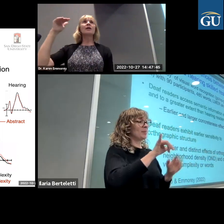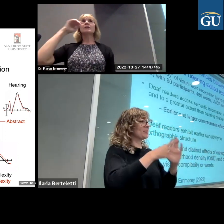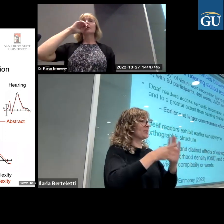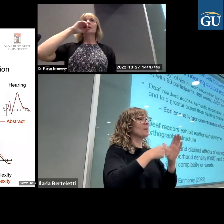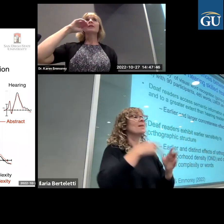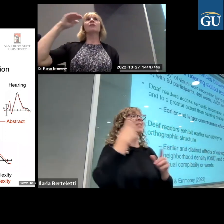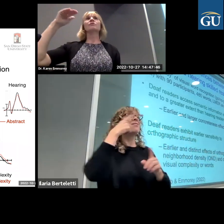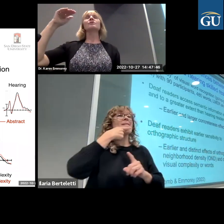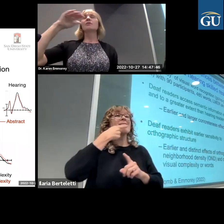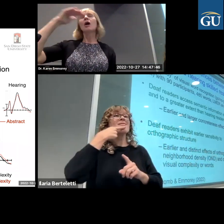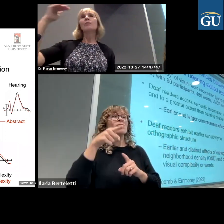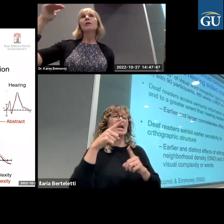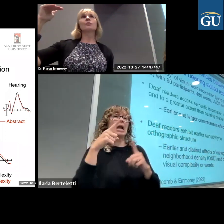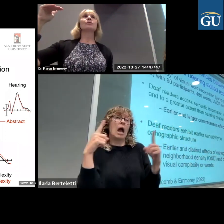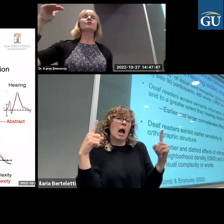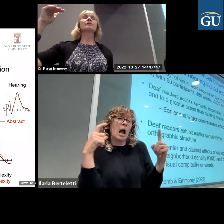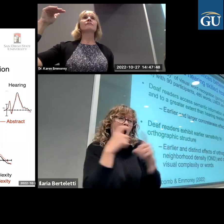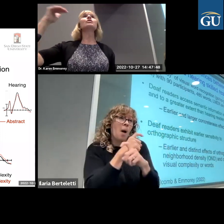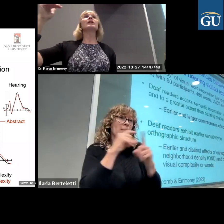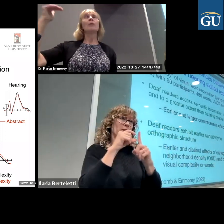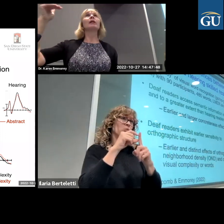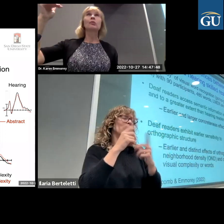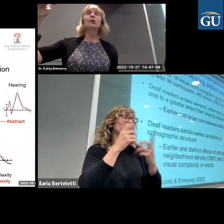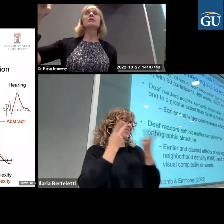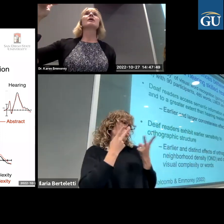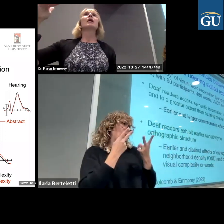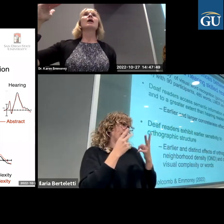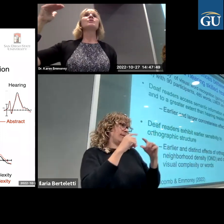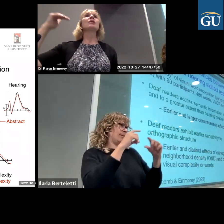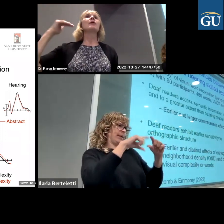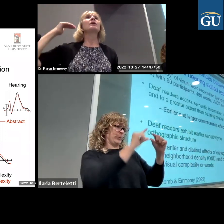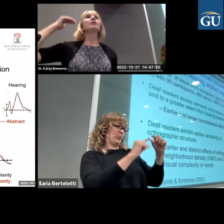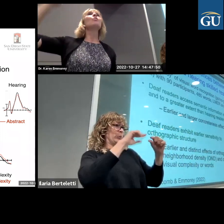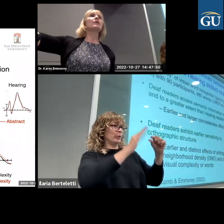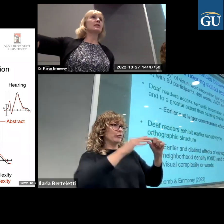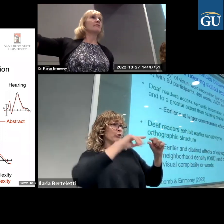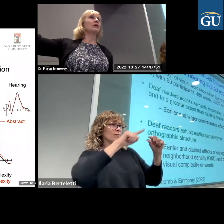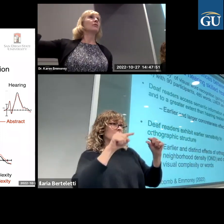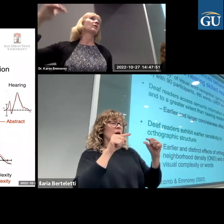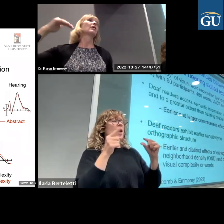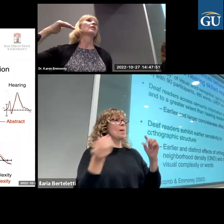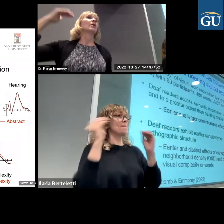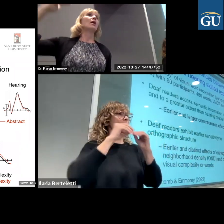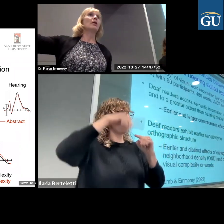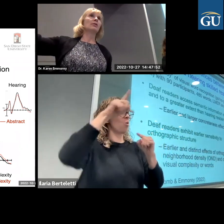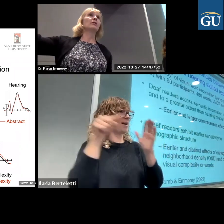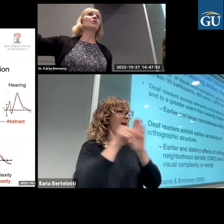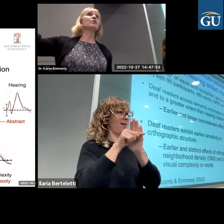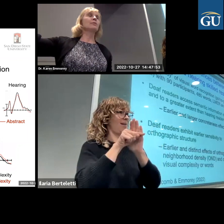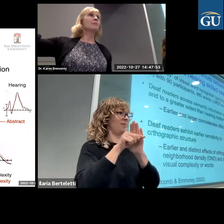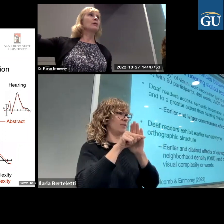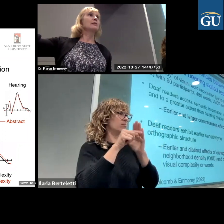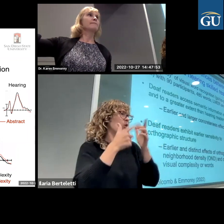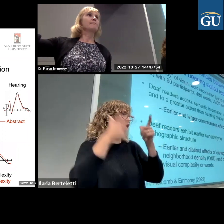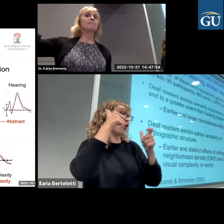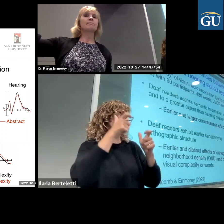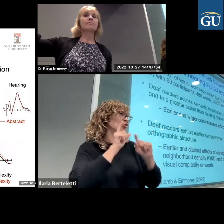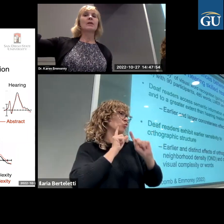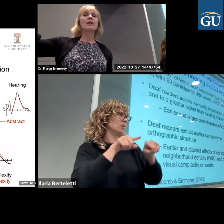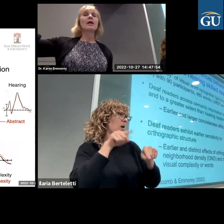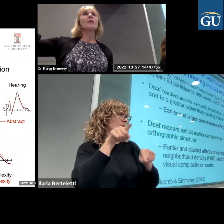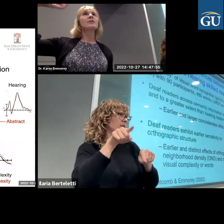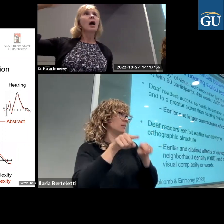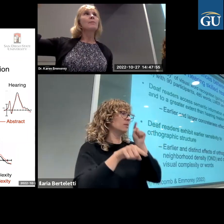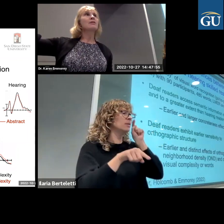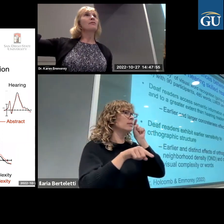was the opposite for the deaf readers. It was the low complexity ones um that have the higher negativity, or you can think of it the other way. Highly complex words were less negative,